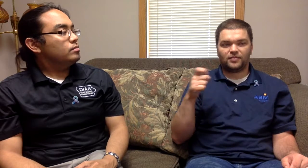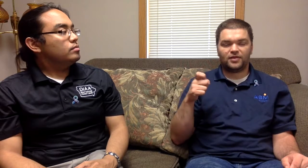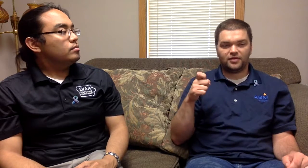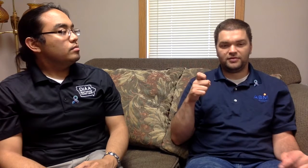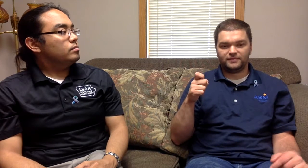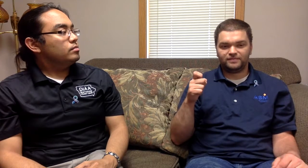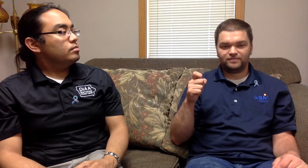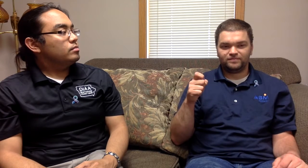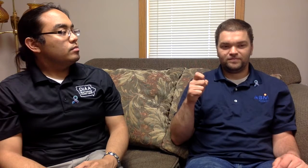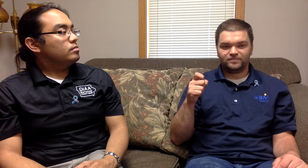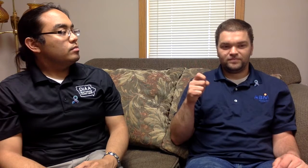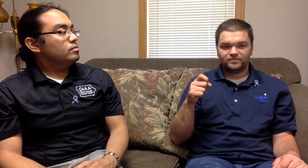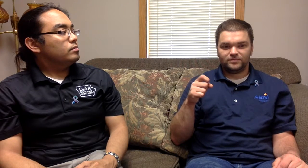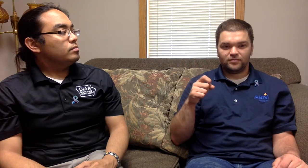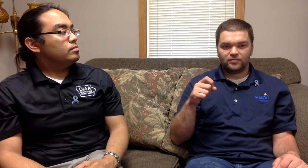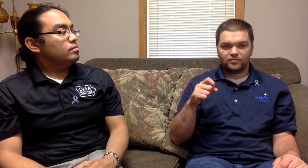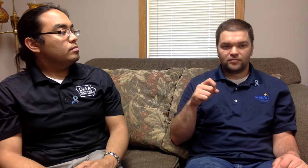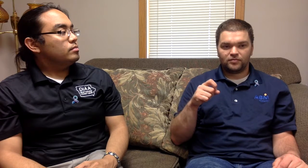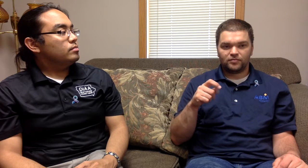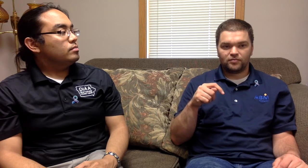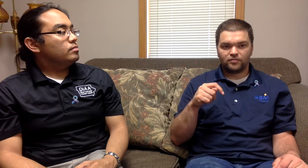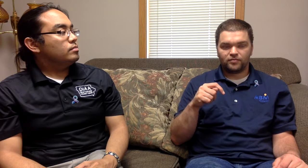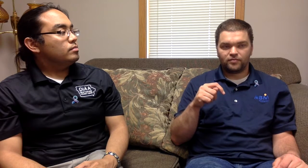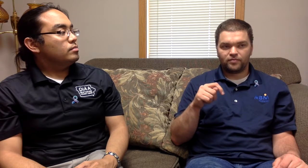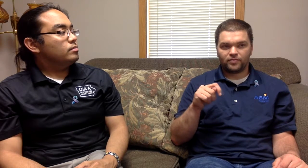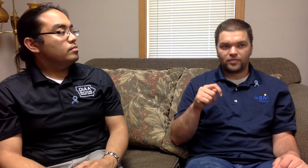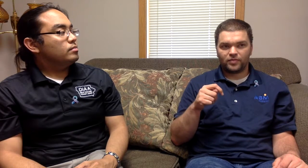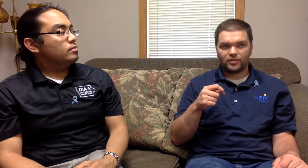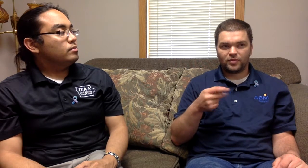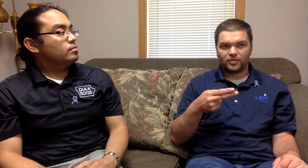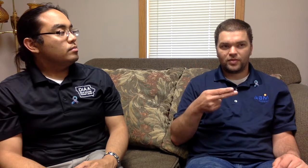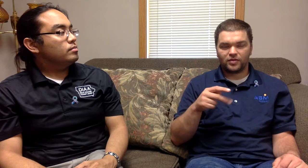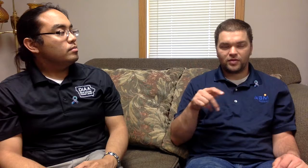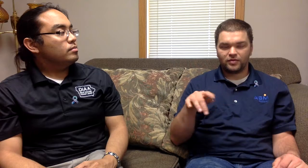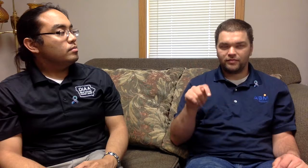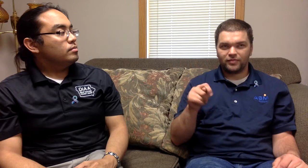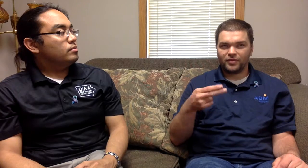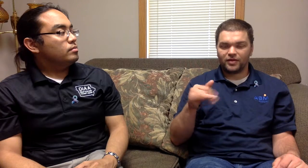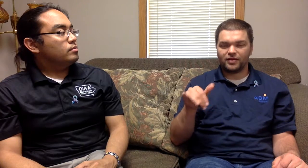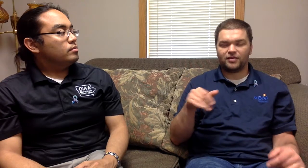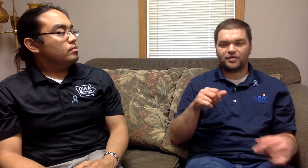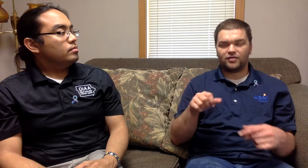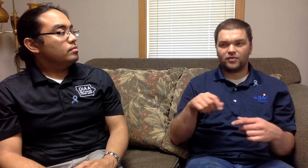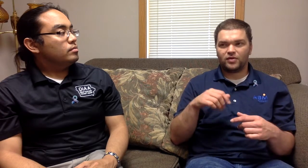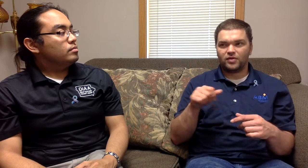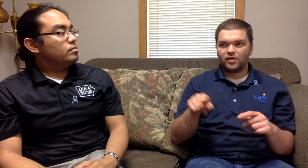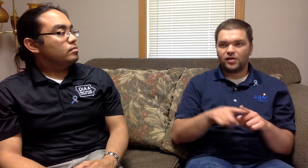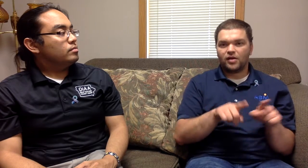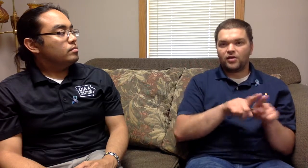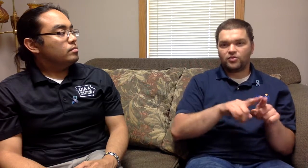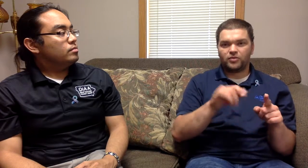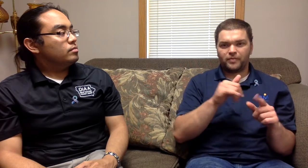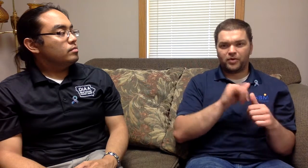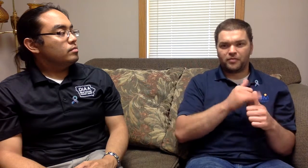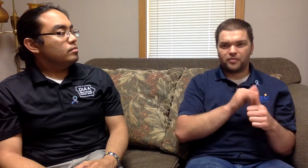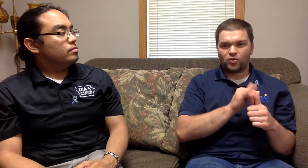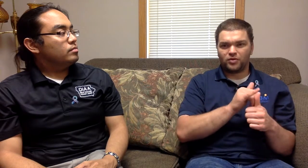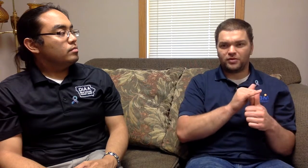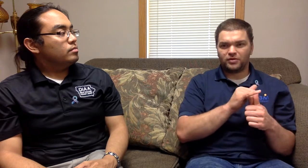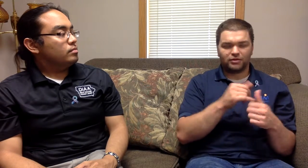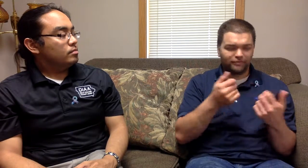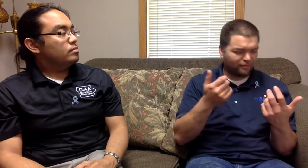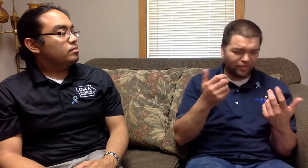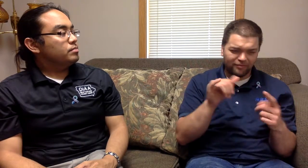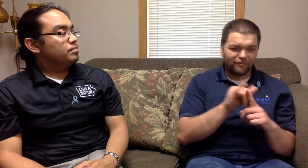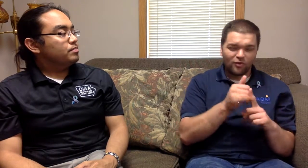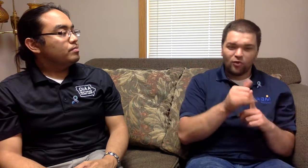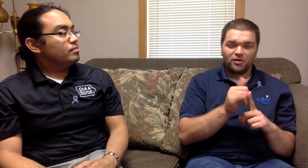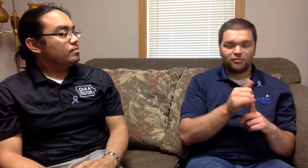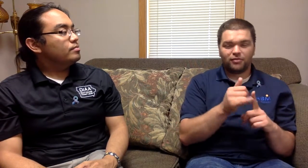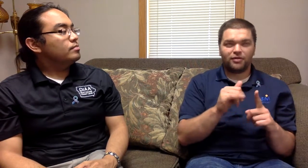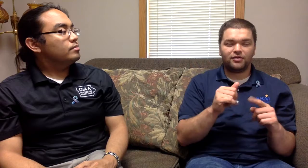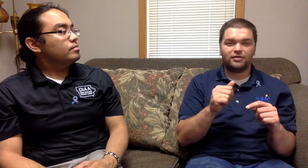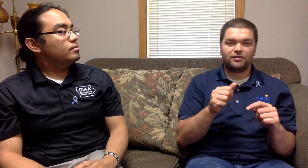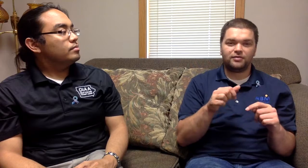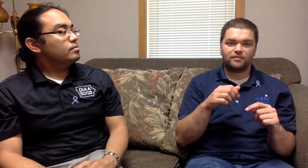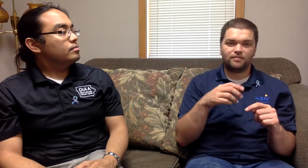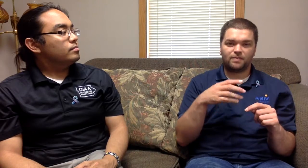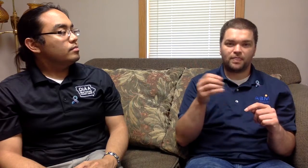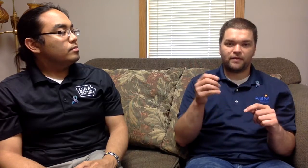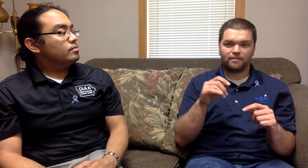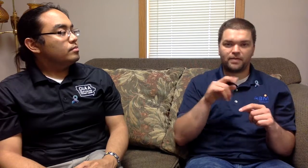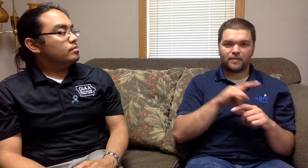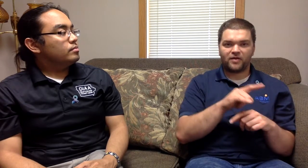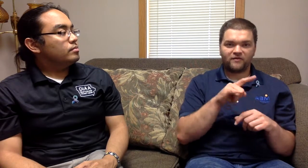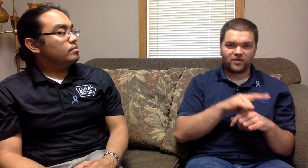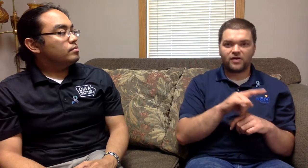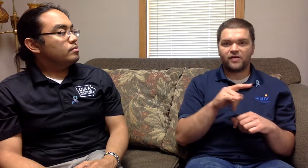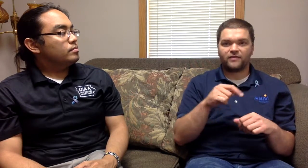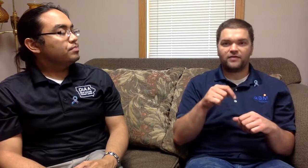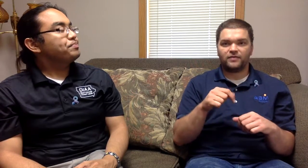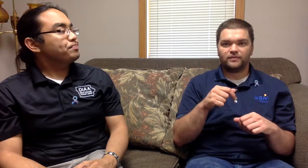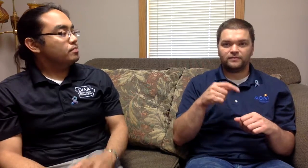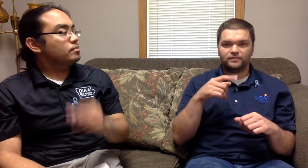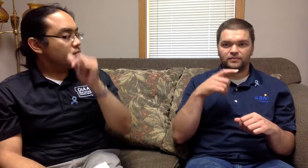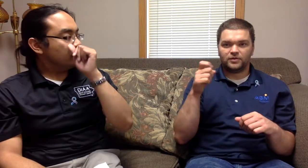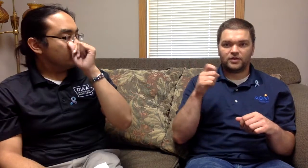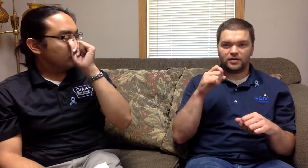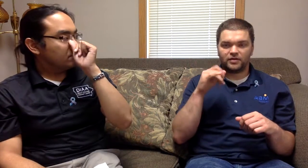because they were also bullied and made fun of